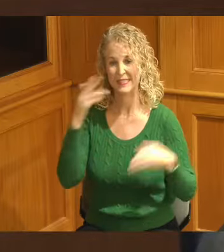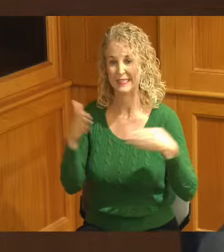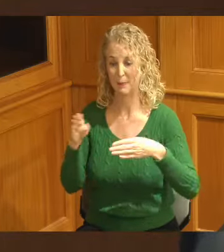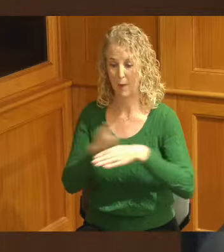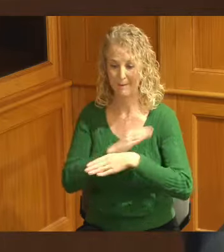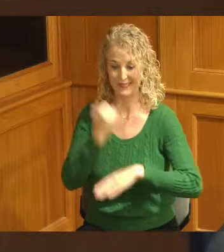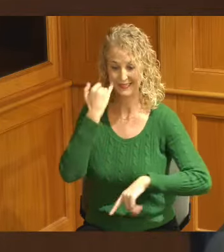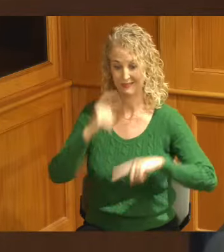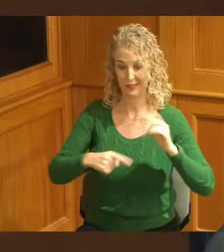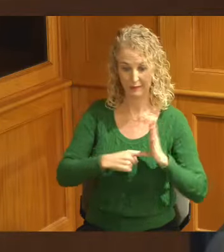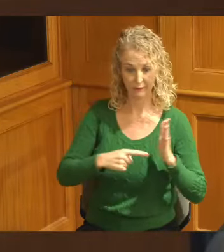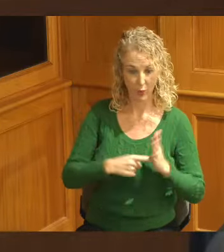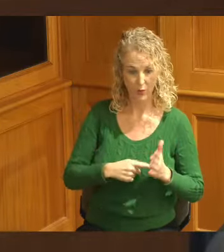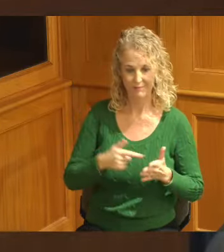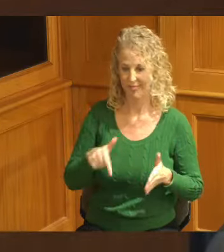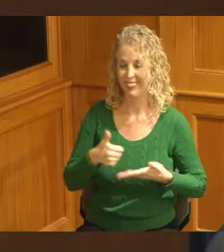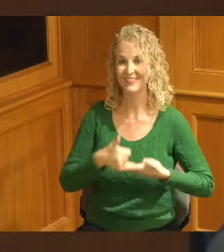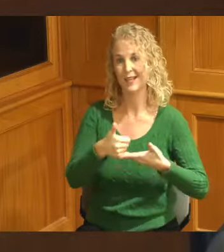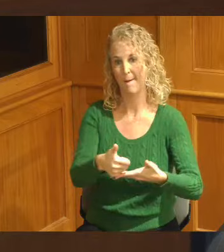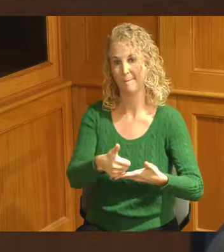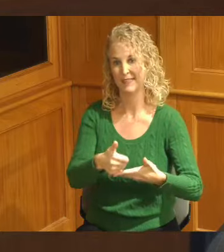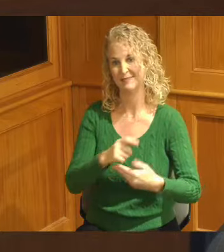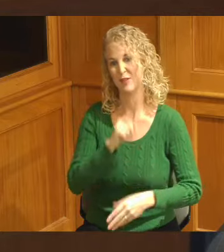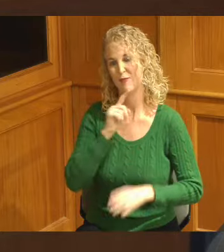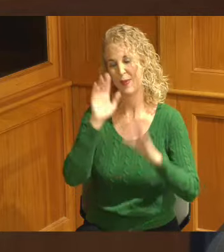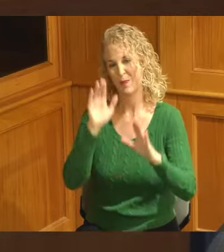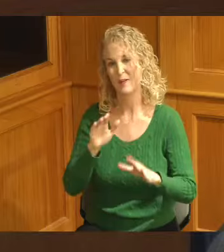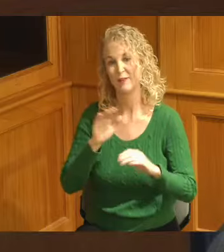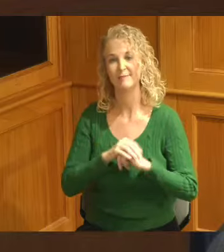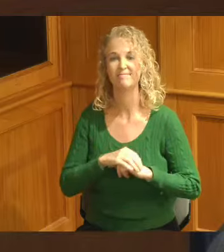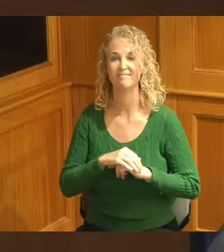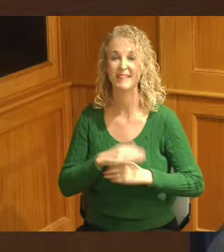don't have the money to do the outside stuff. So this is great and it's good to know it will